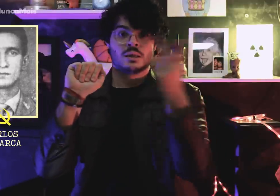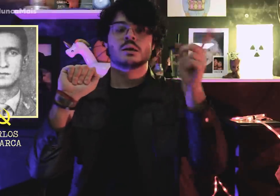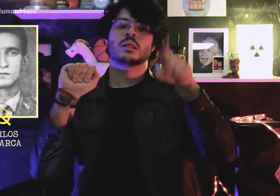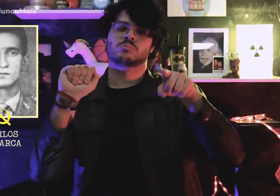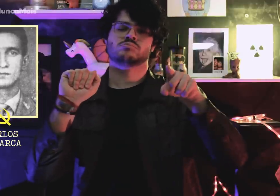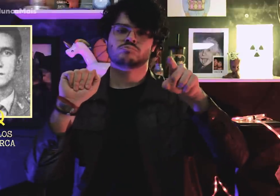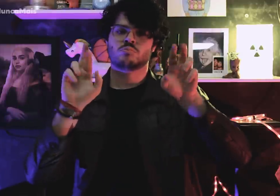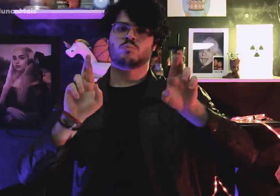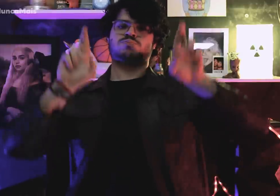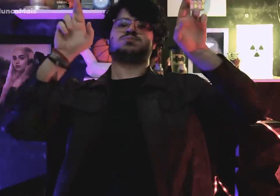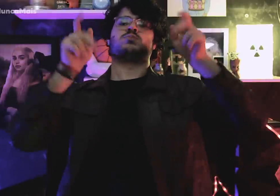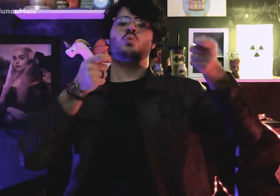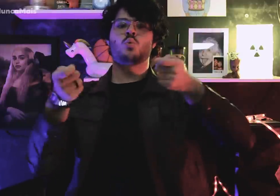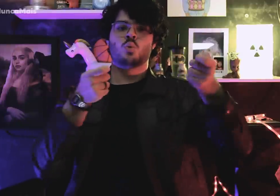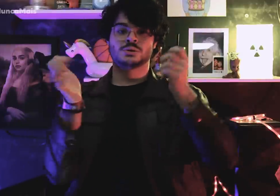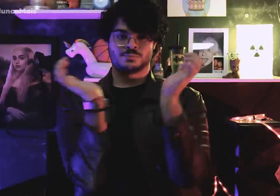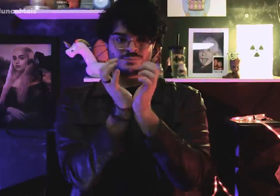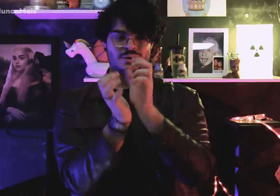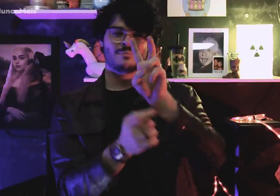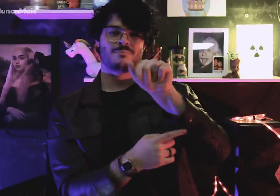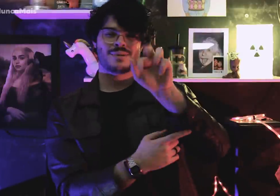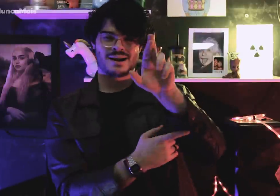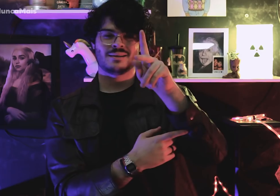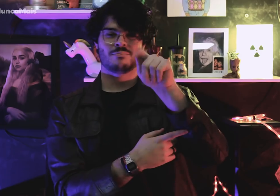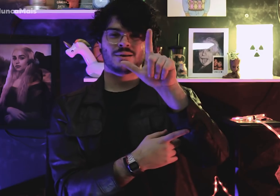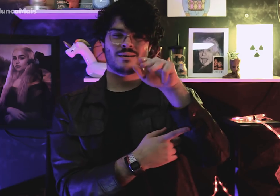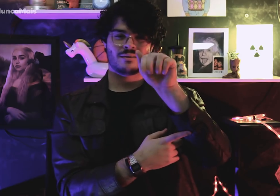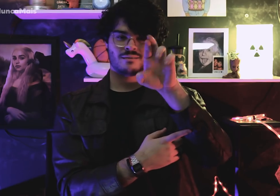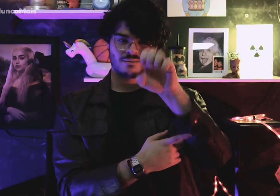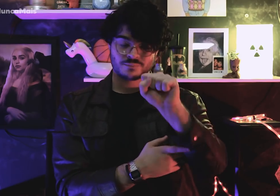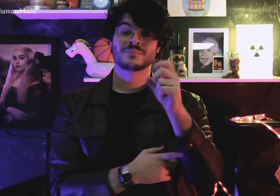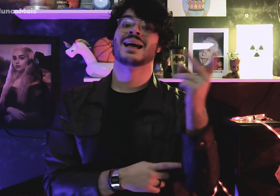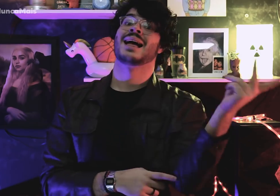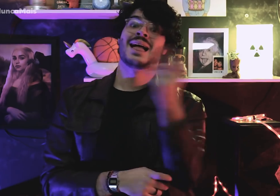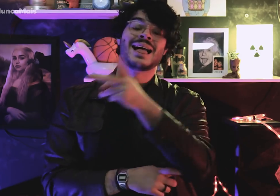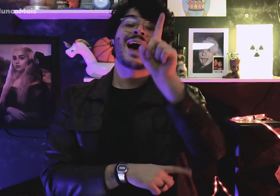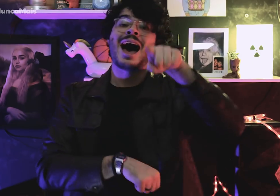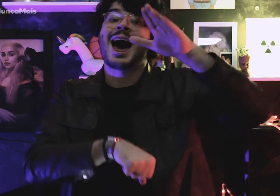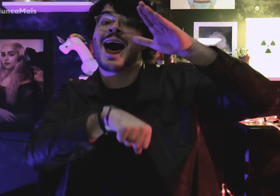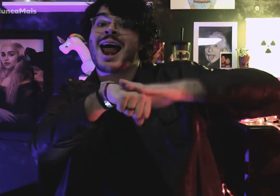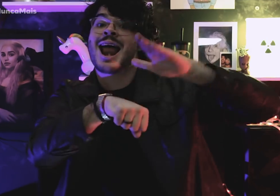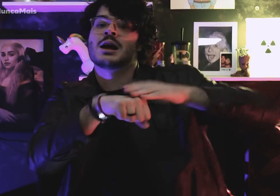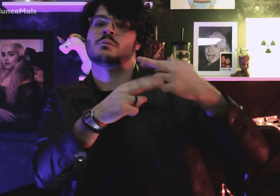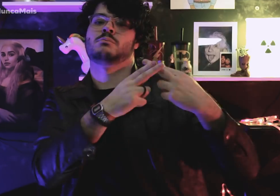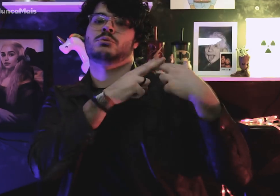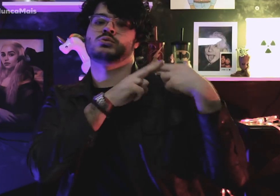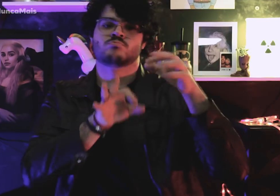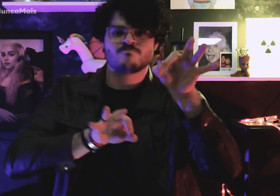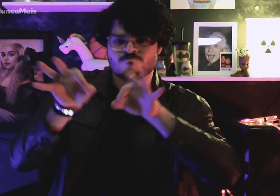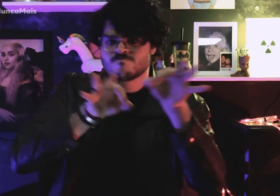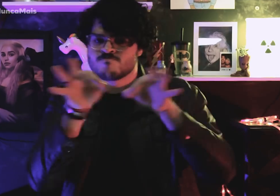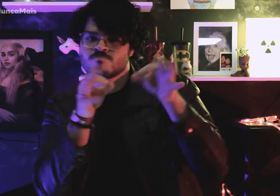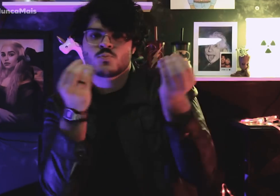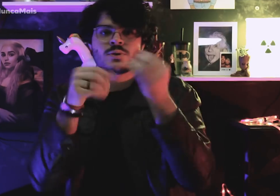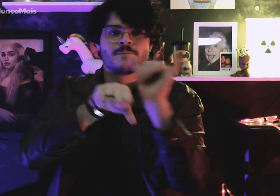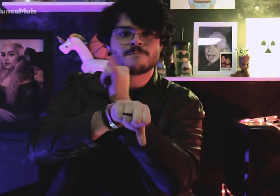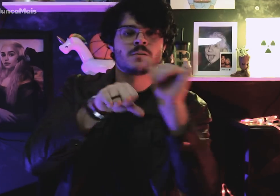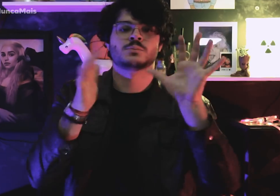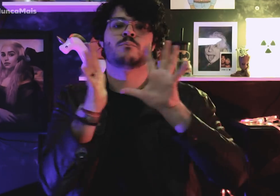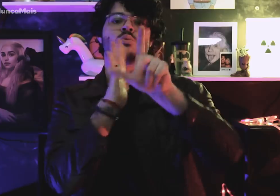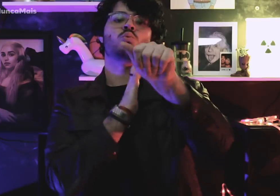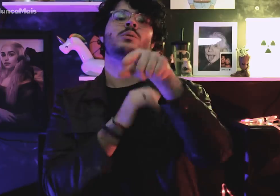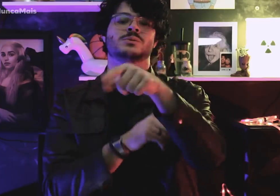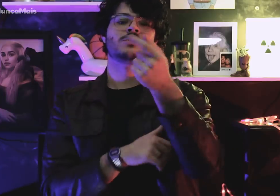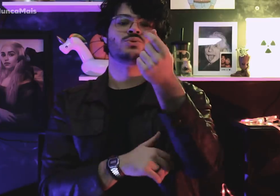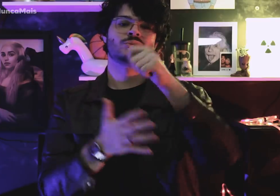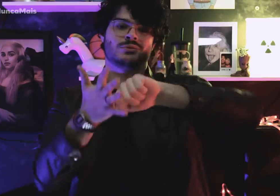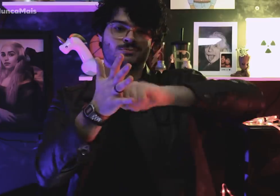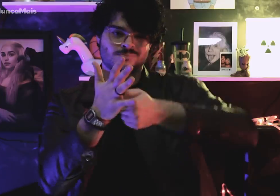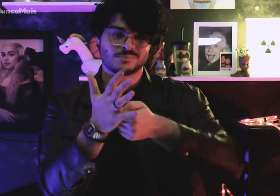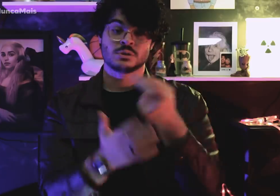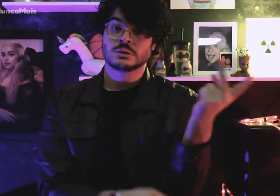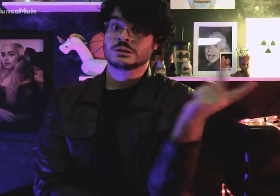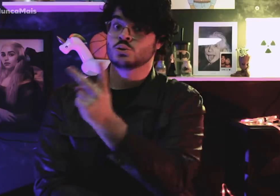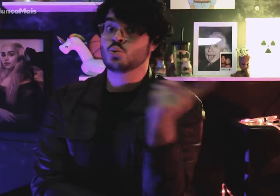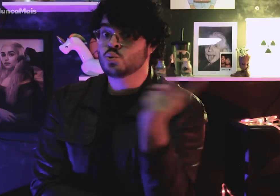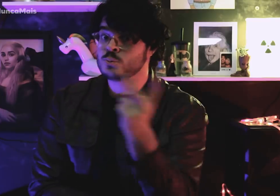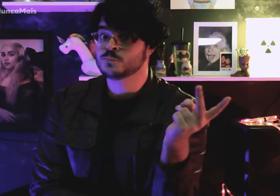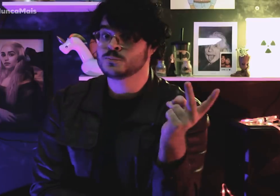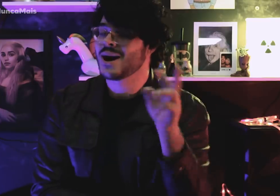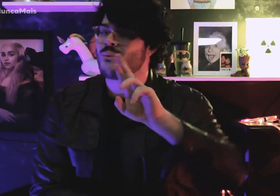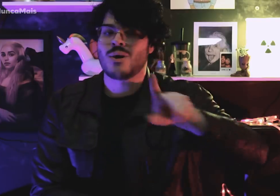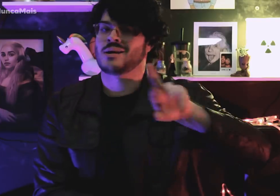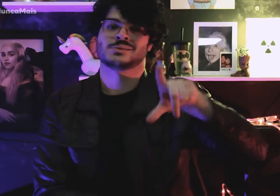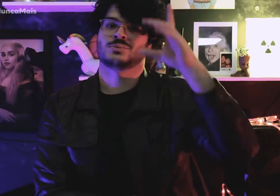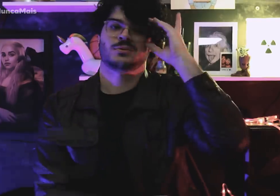commanders of VAR-Palmares who were those responsible for the theft, not Dilma.